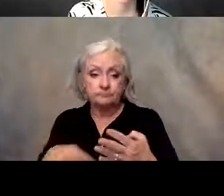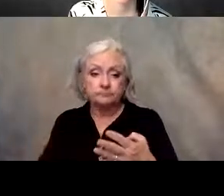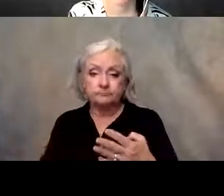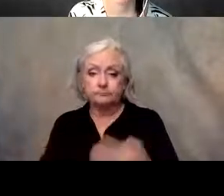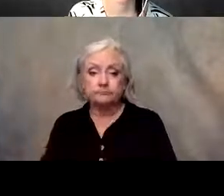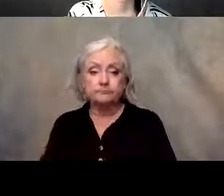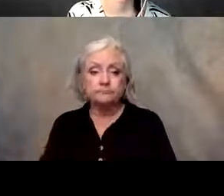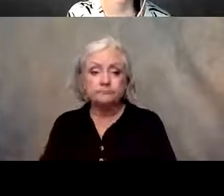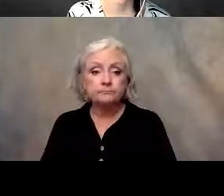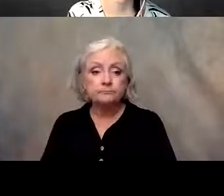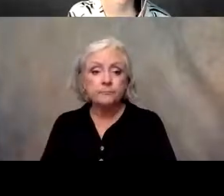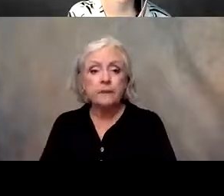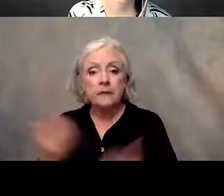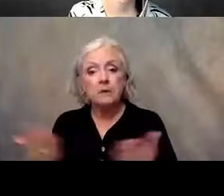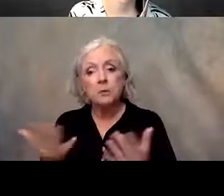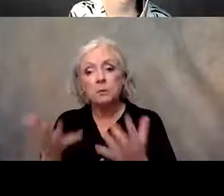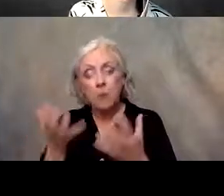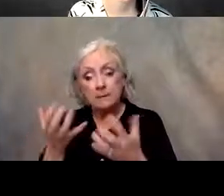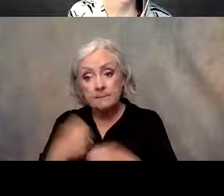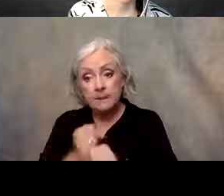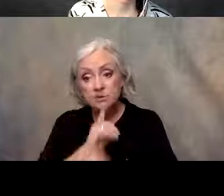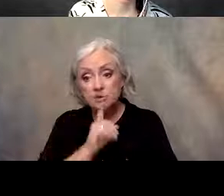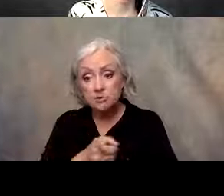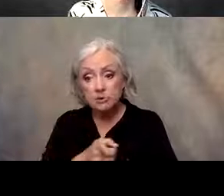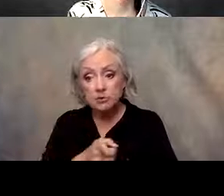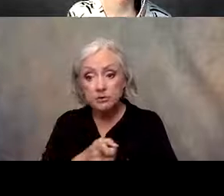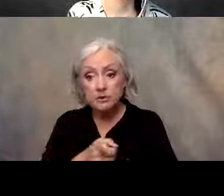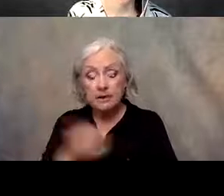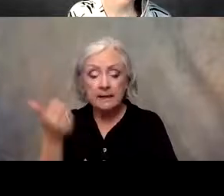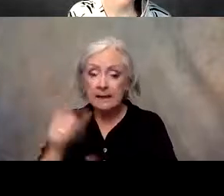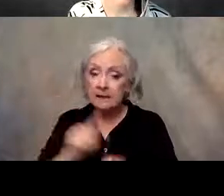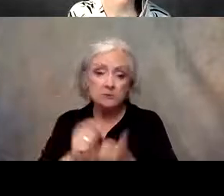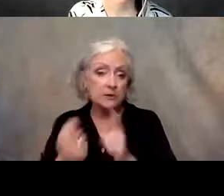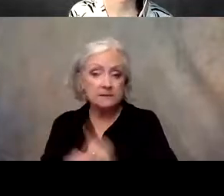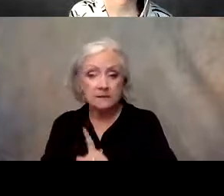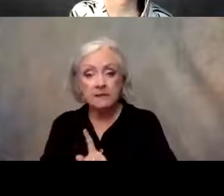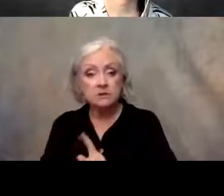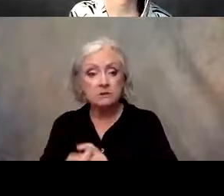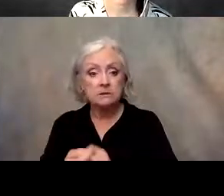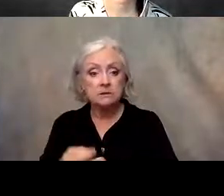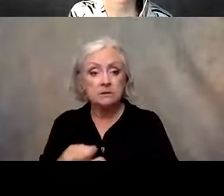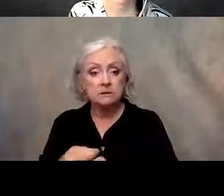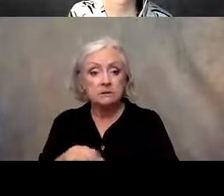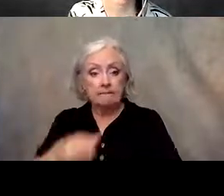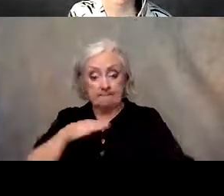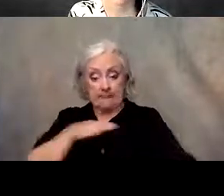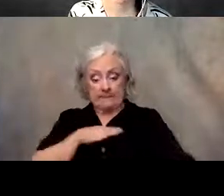And here we definitely want to make sure that any translation meets the speaking rate requirements in the target language.